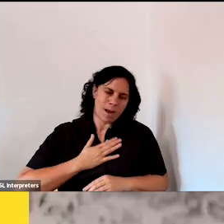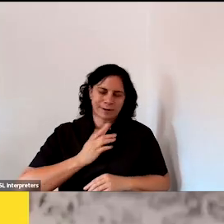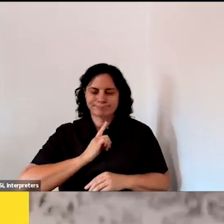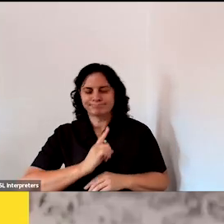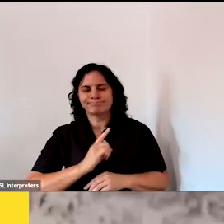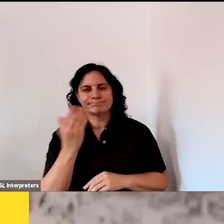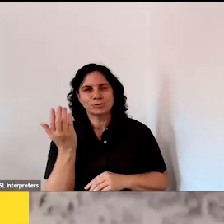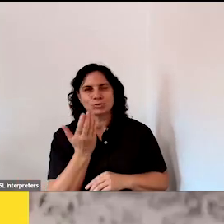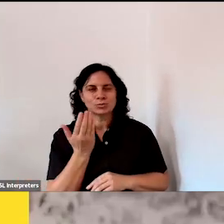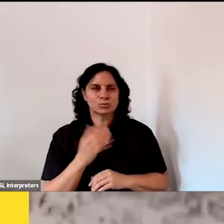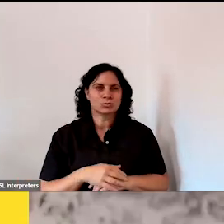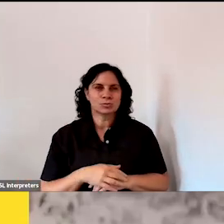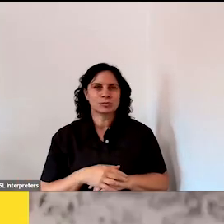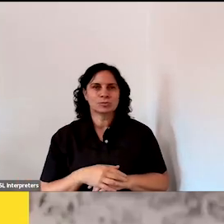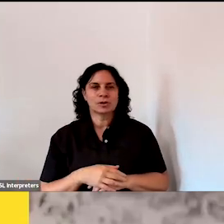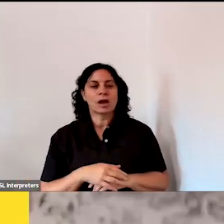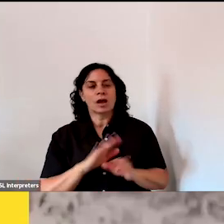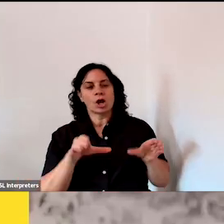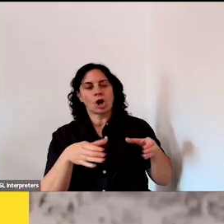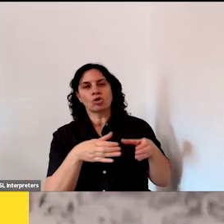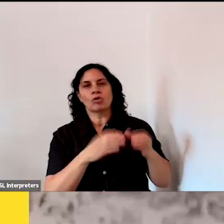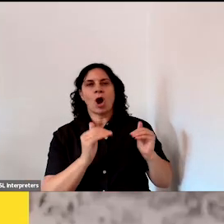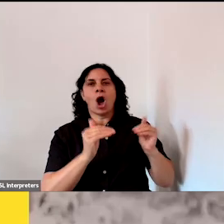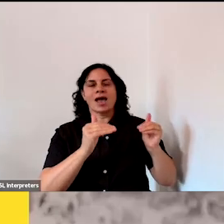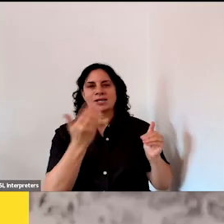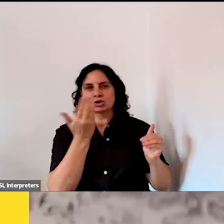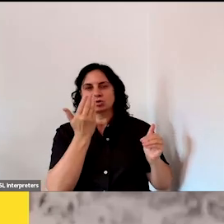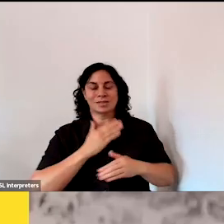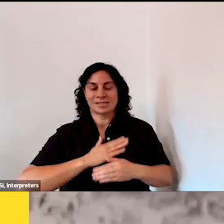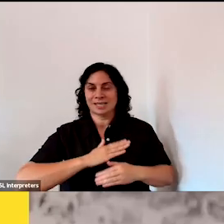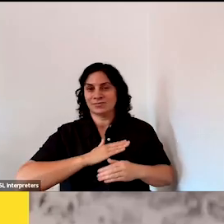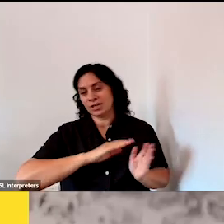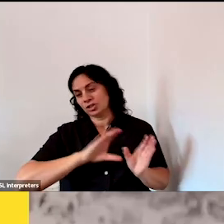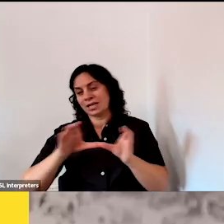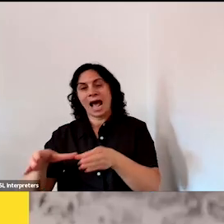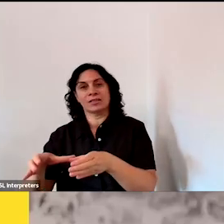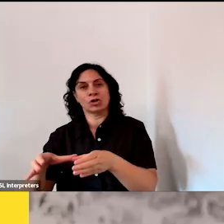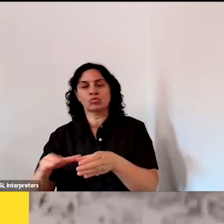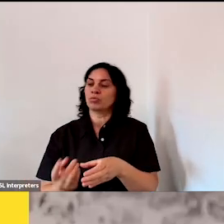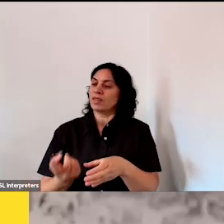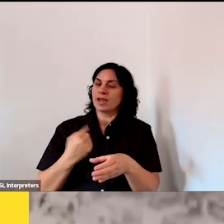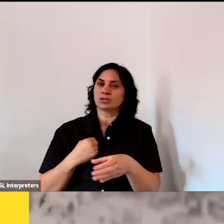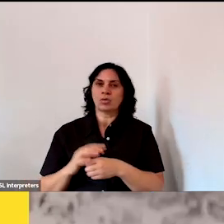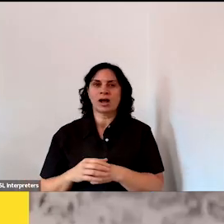were classified as having a higher school satisfaction. And young people who reported that they never was sometimes